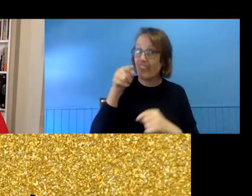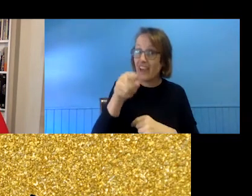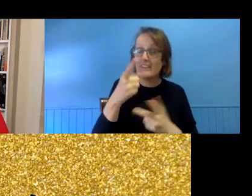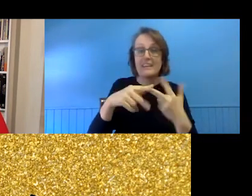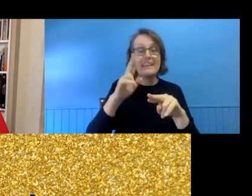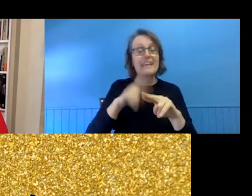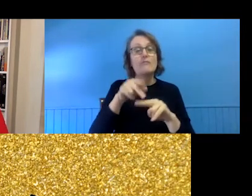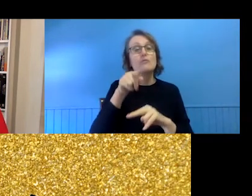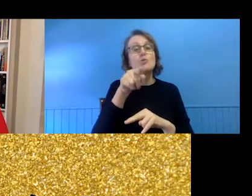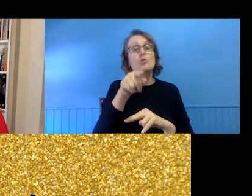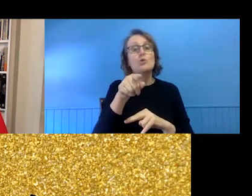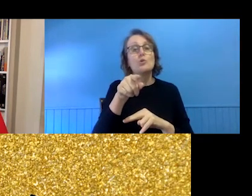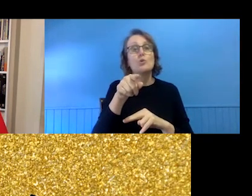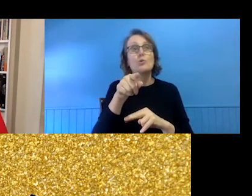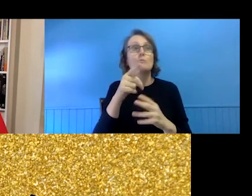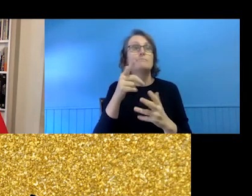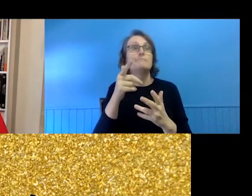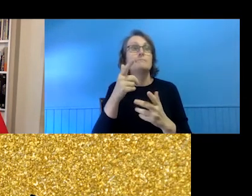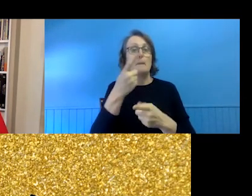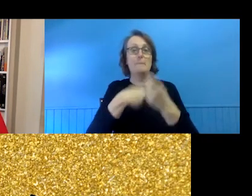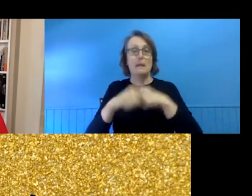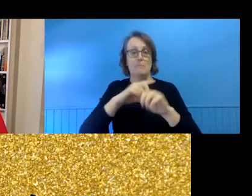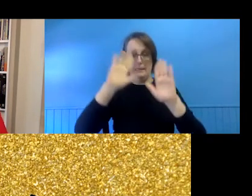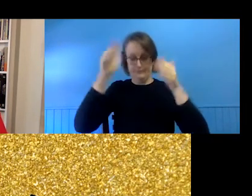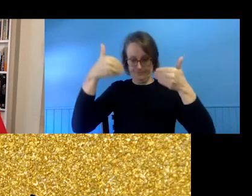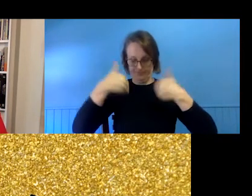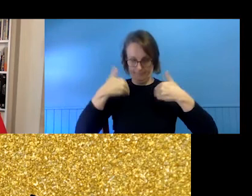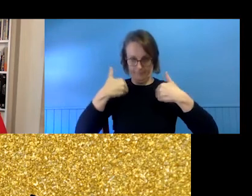start to spiral into that narcissistic, insistent talking